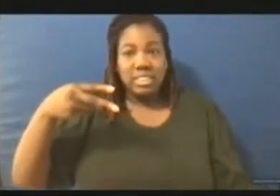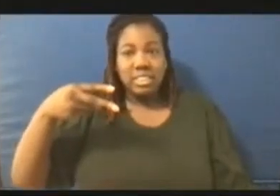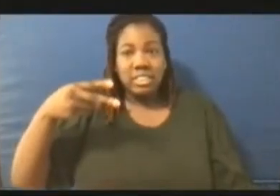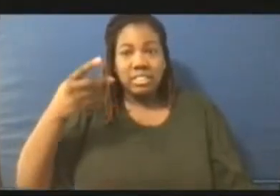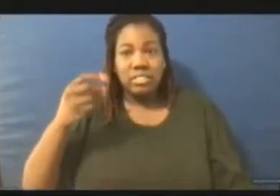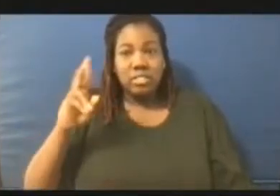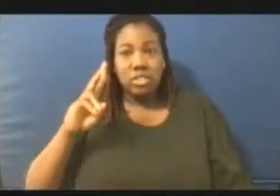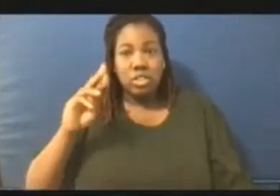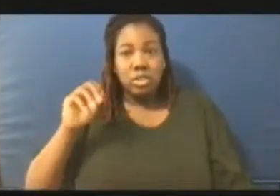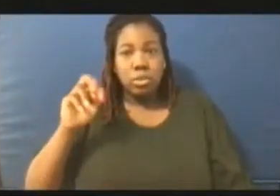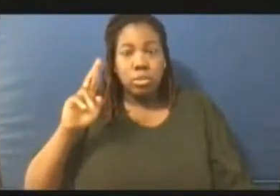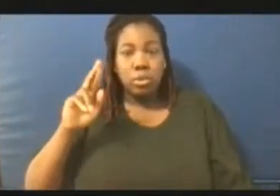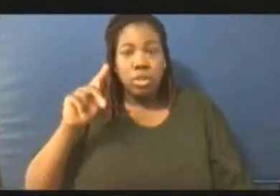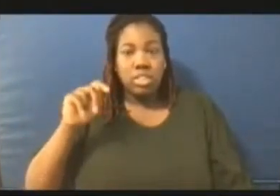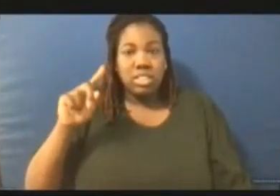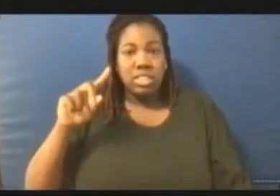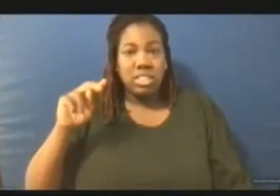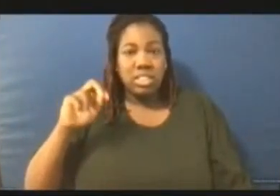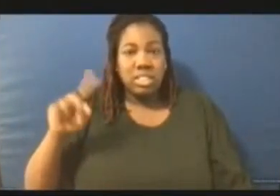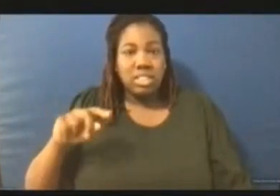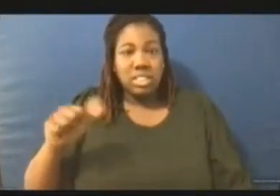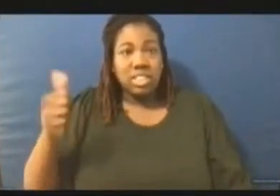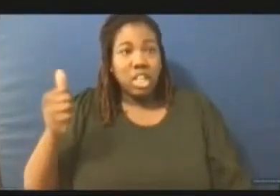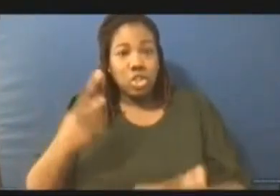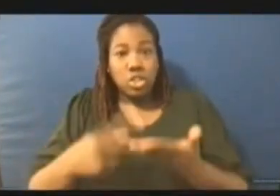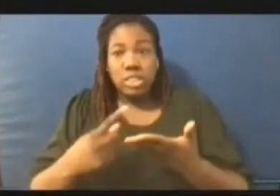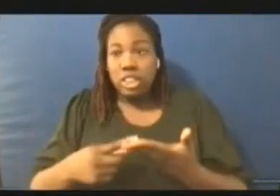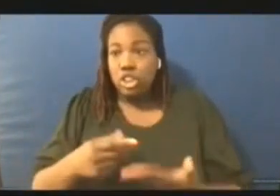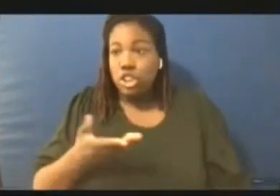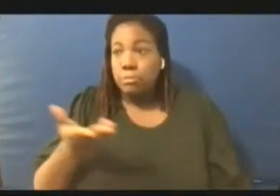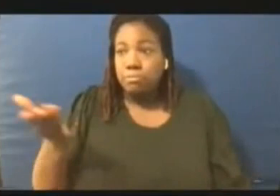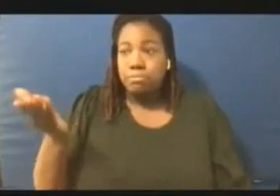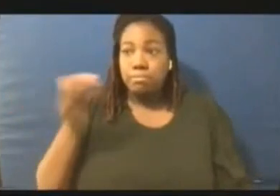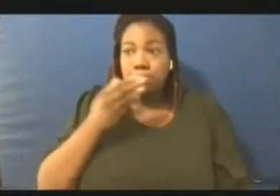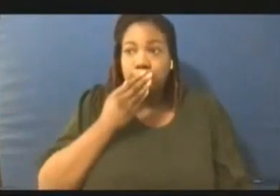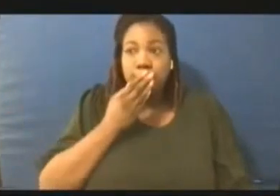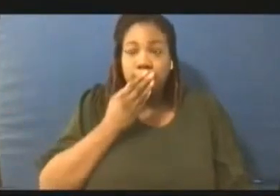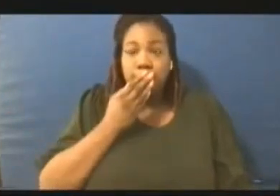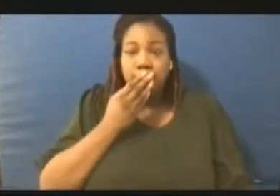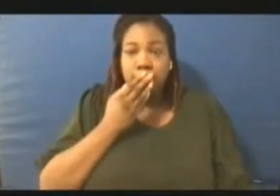We have a second from Dr. Martinez. Any further discussion?